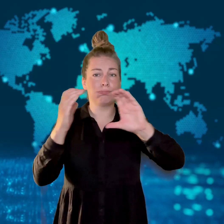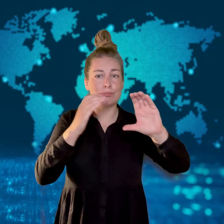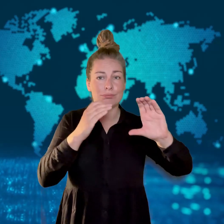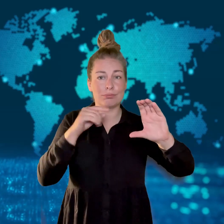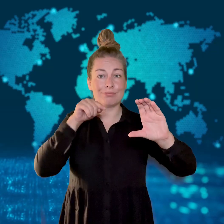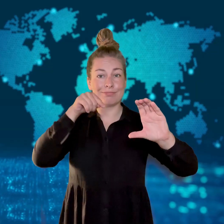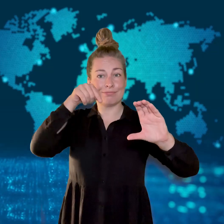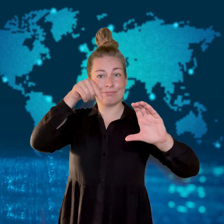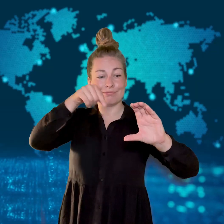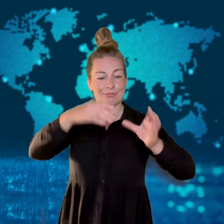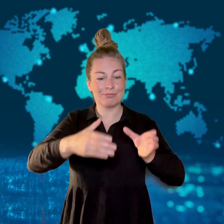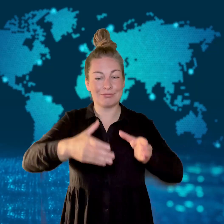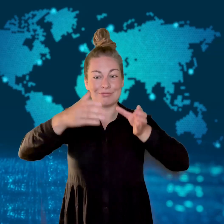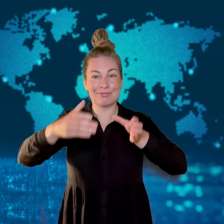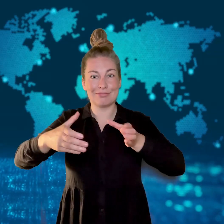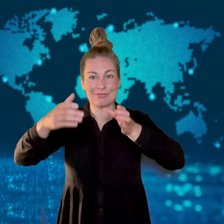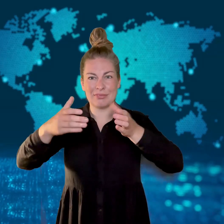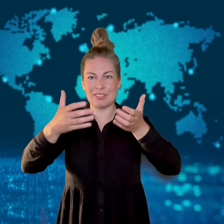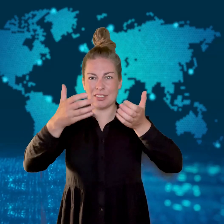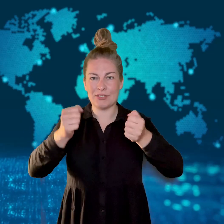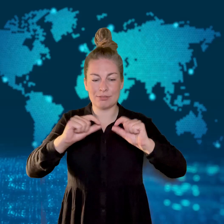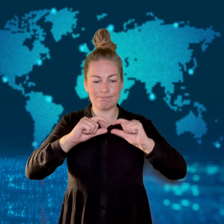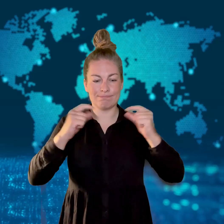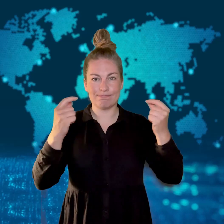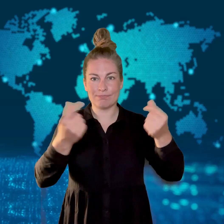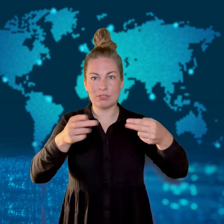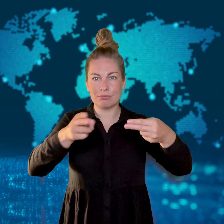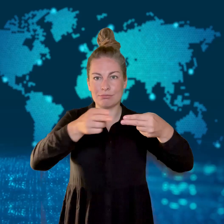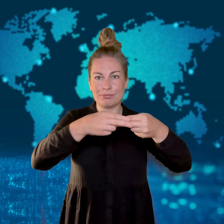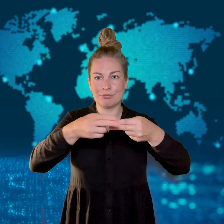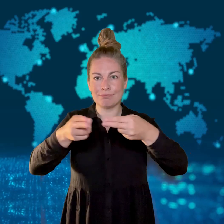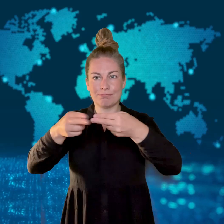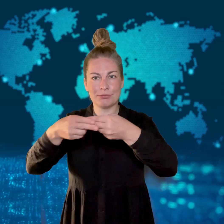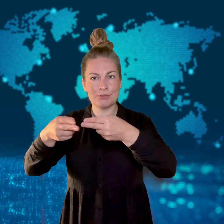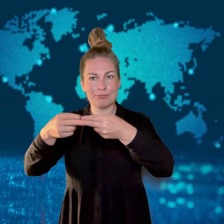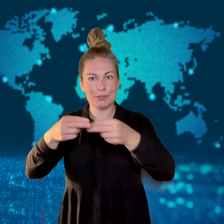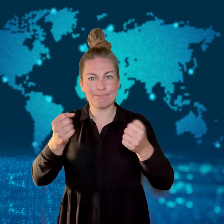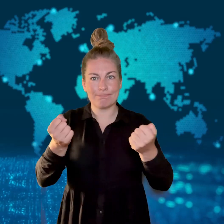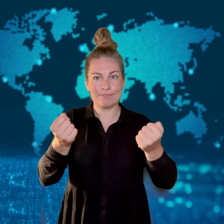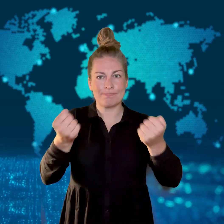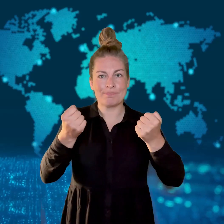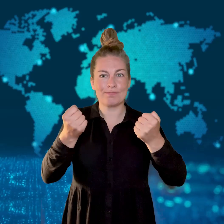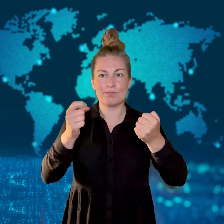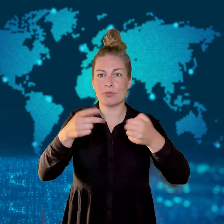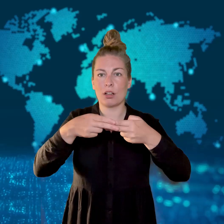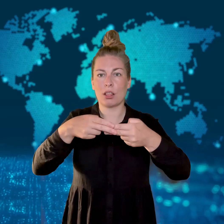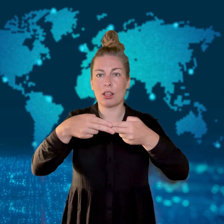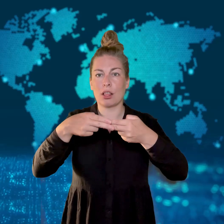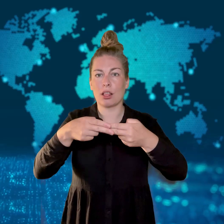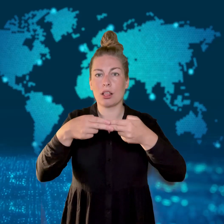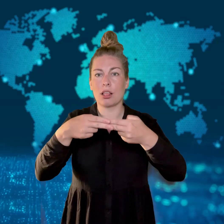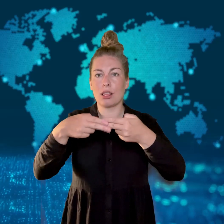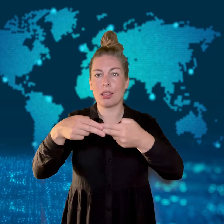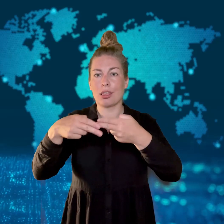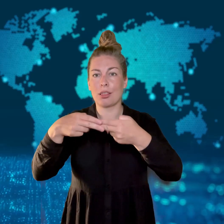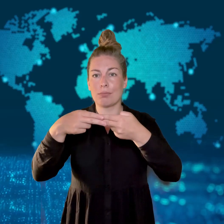Straps attached to crates of beehives loosened as the truck traveled,